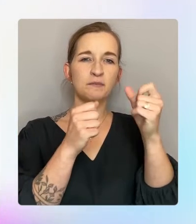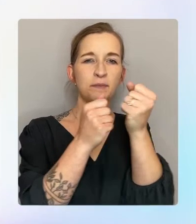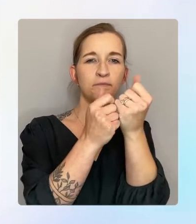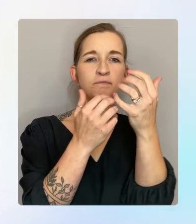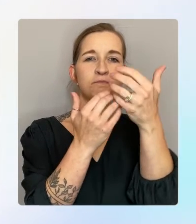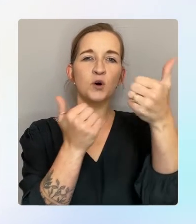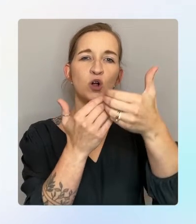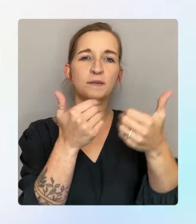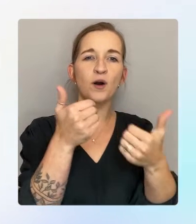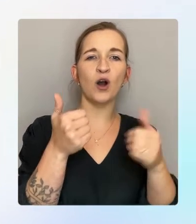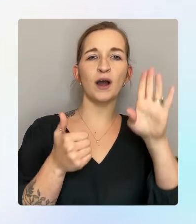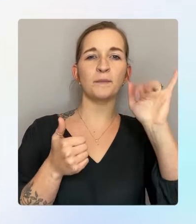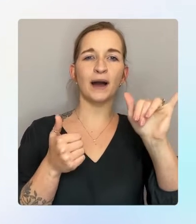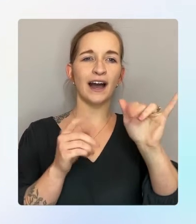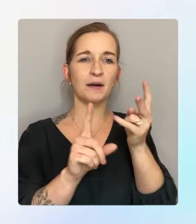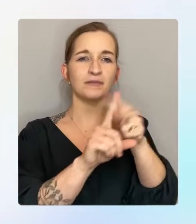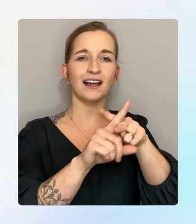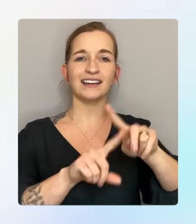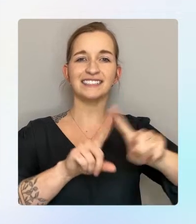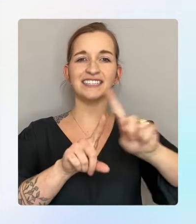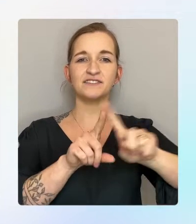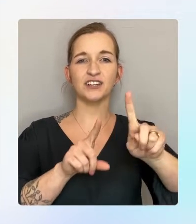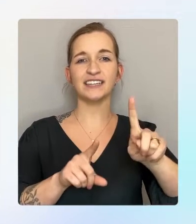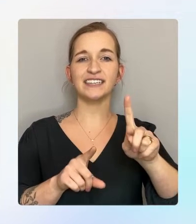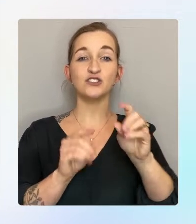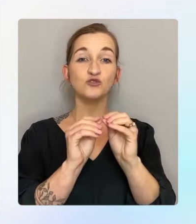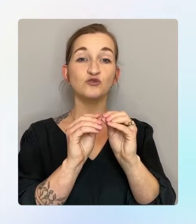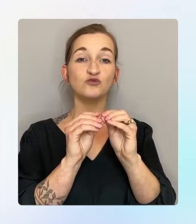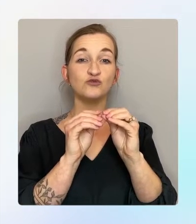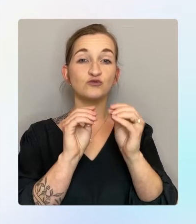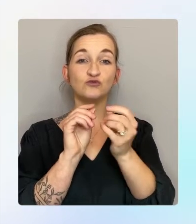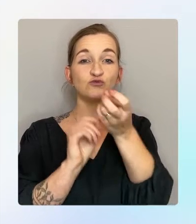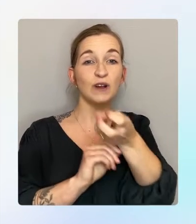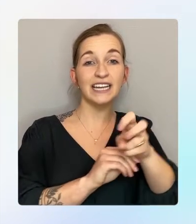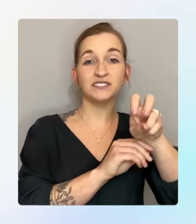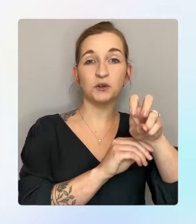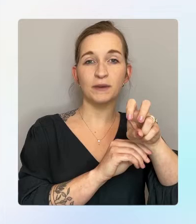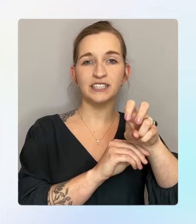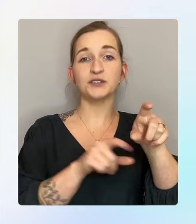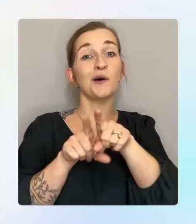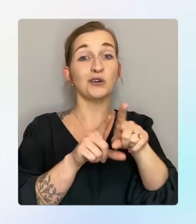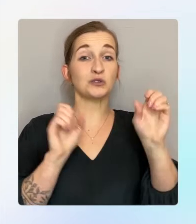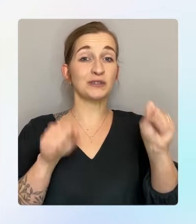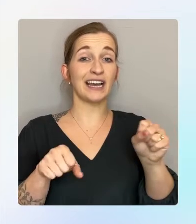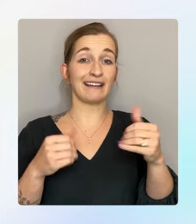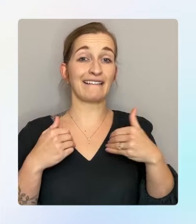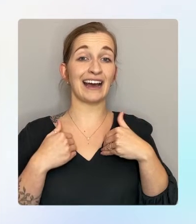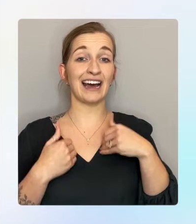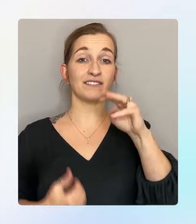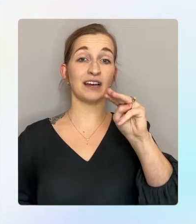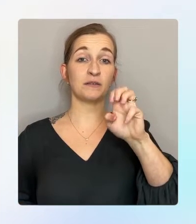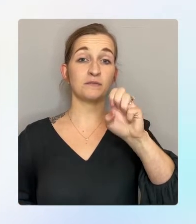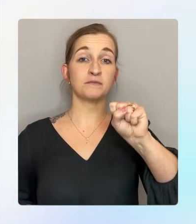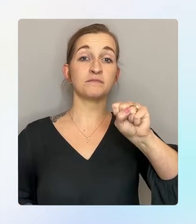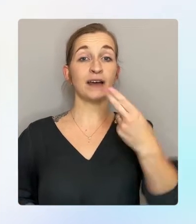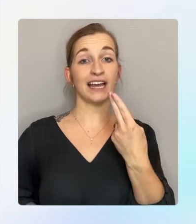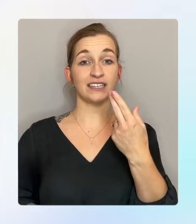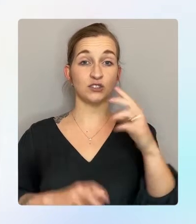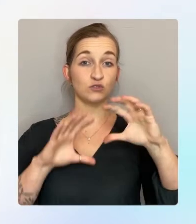However, they also have mesh groups that can display textures separately. If the texture represents an LED number from zero to nine,